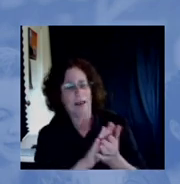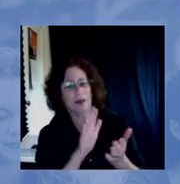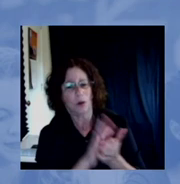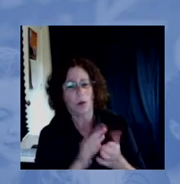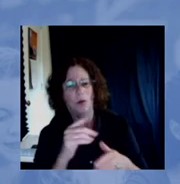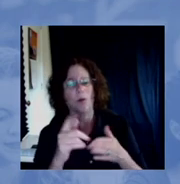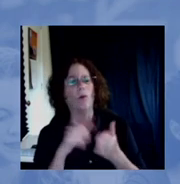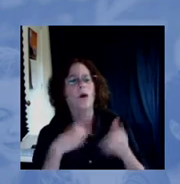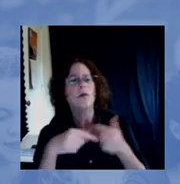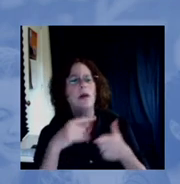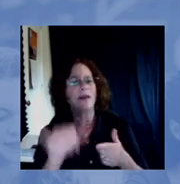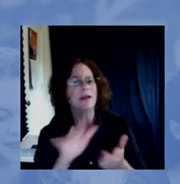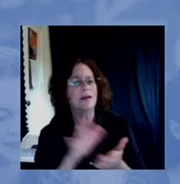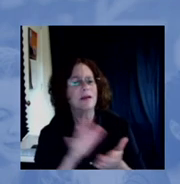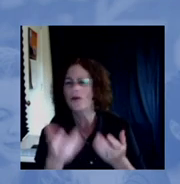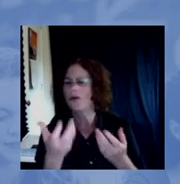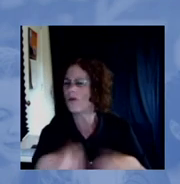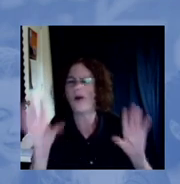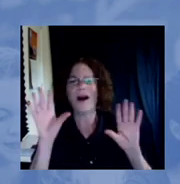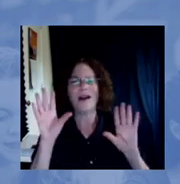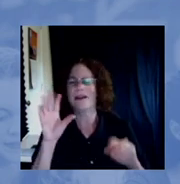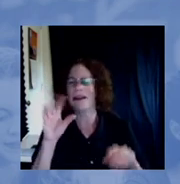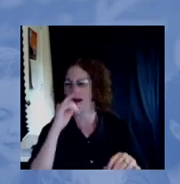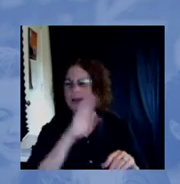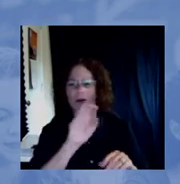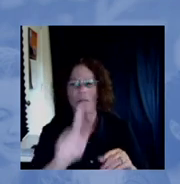YOU DO NOT WANT TO RETURN BACK TO? AND THEN THAT BECOMES MY INFORMATION.